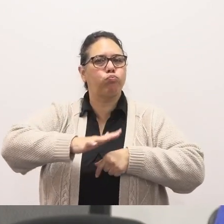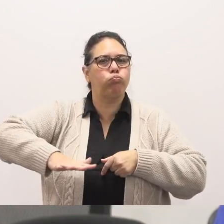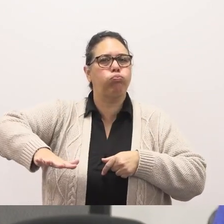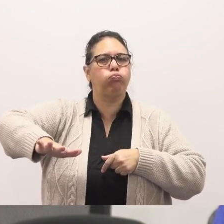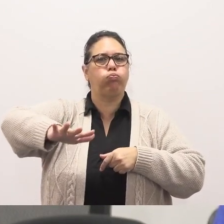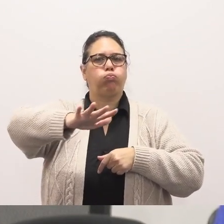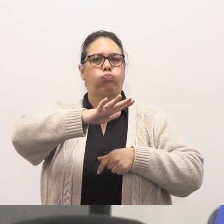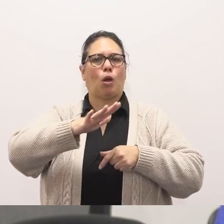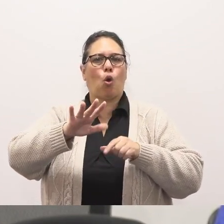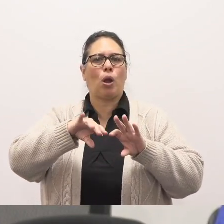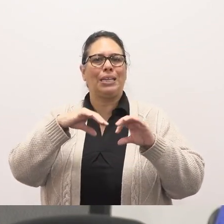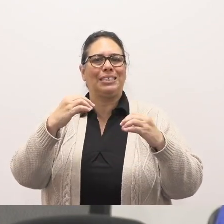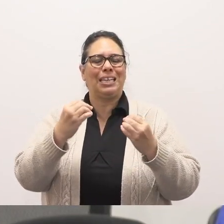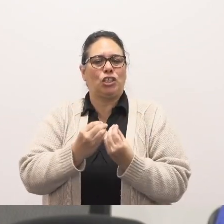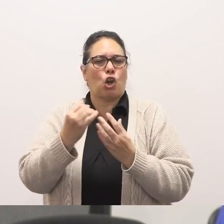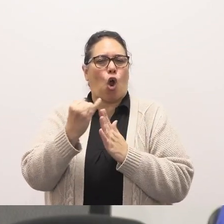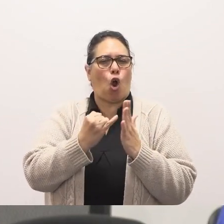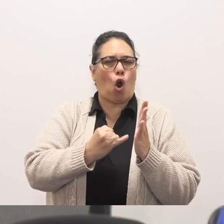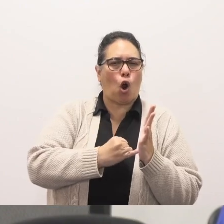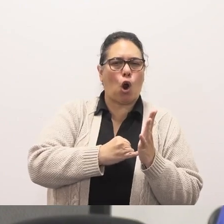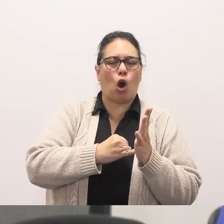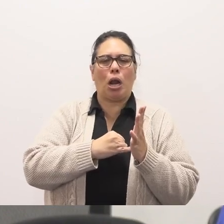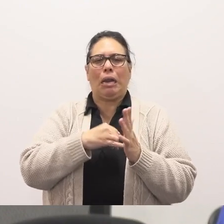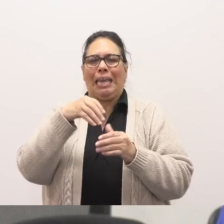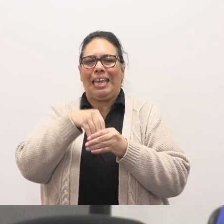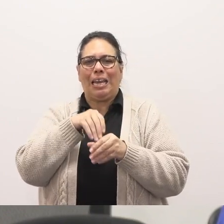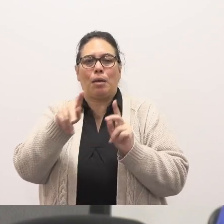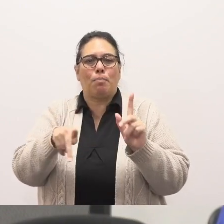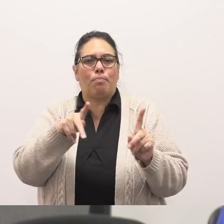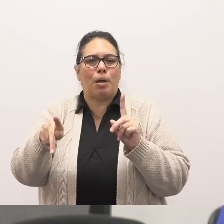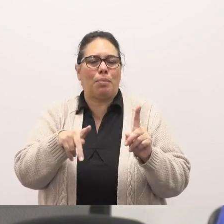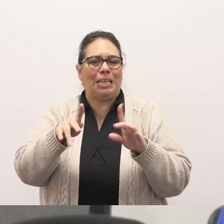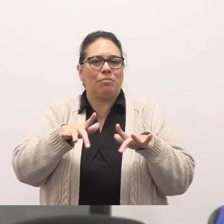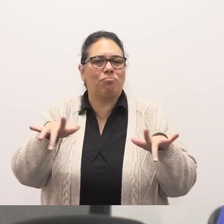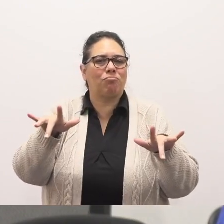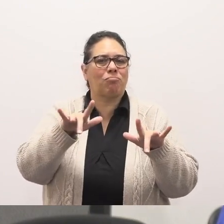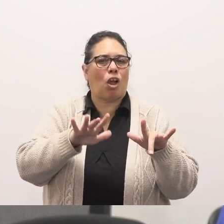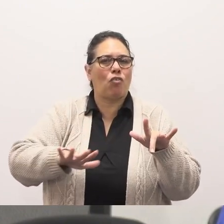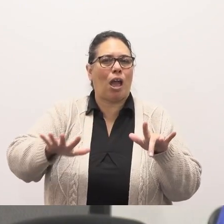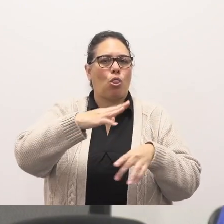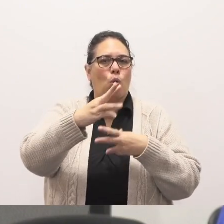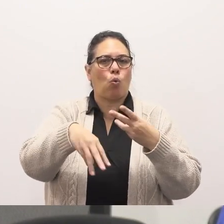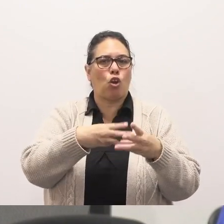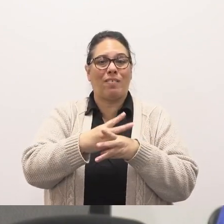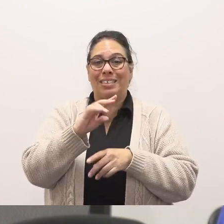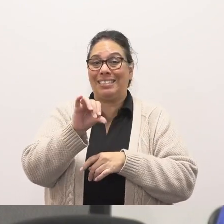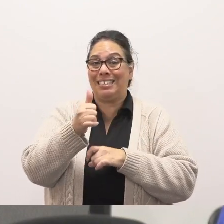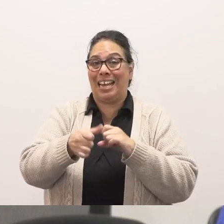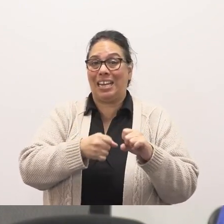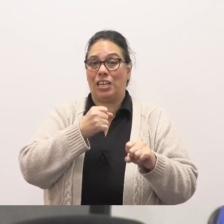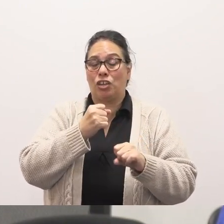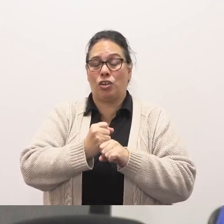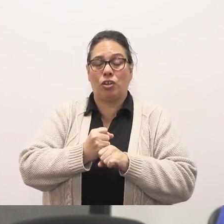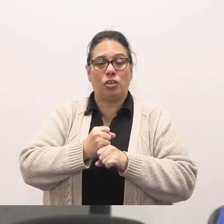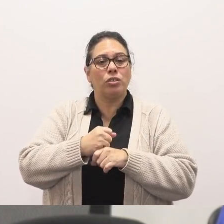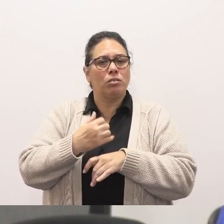to public spaces around the world. For over 10 years, Long Beach Walls has brought international and local artists to Long Beach,